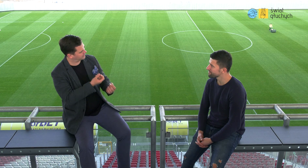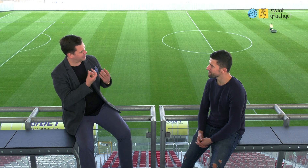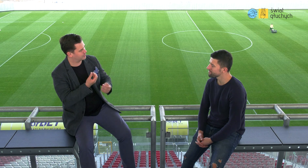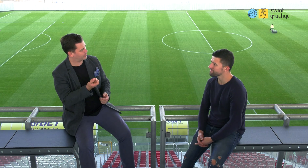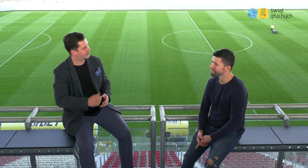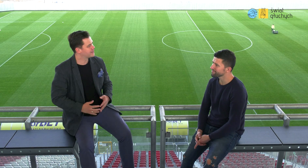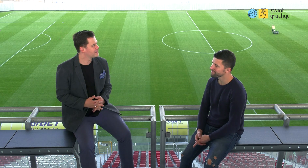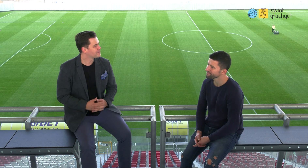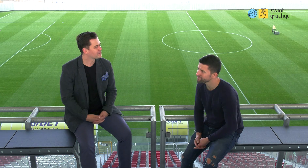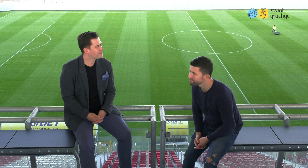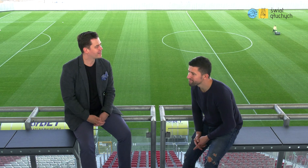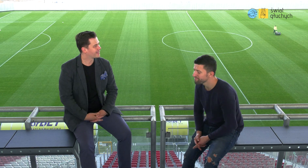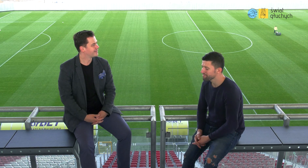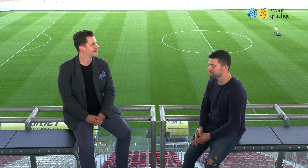Explain what this is about.